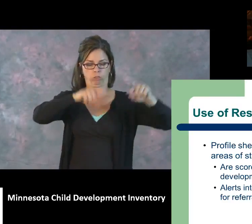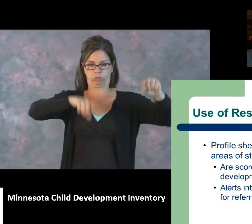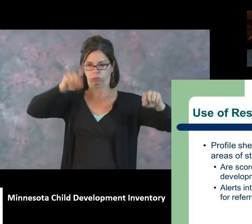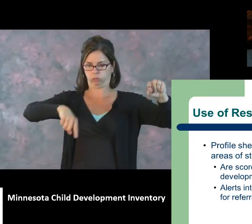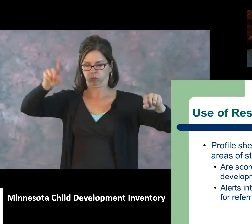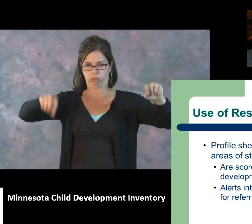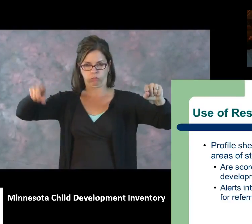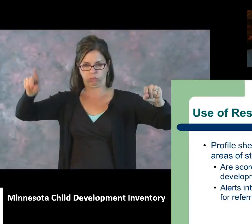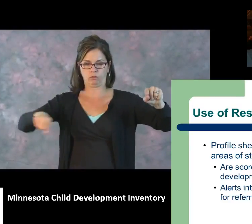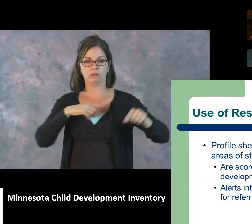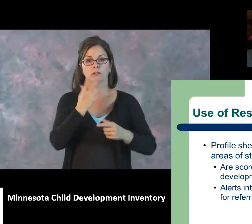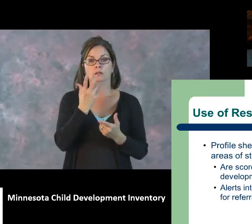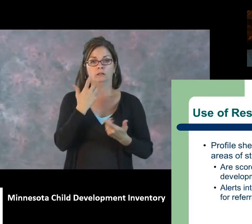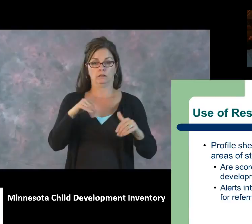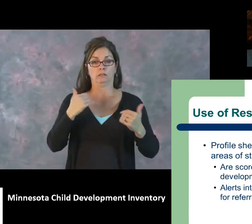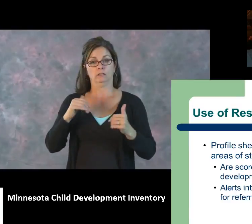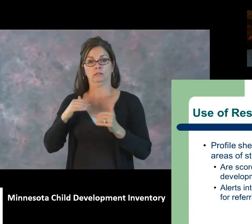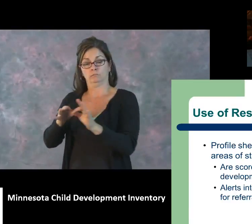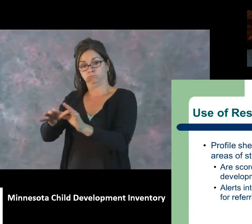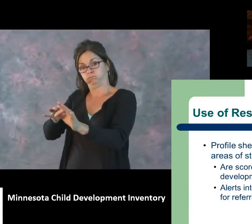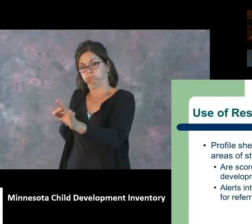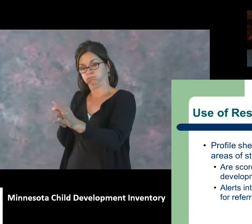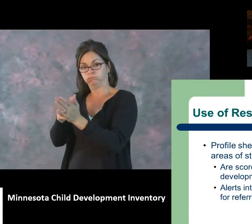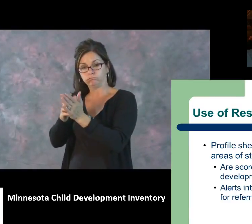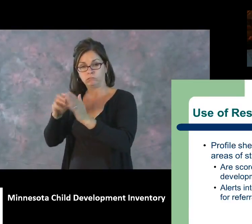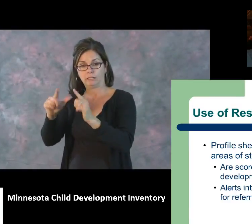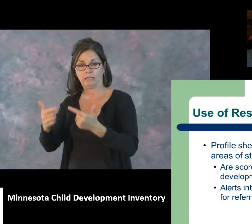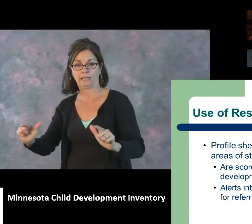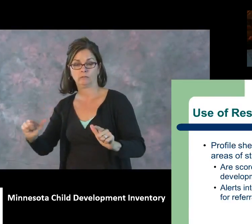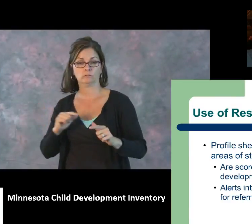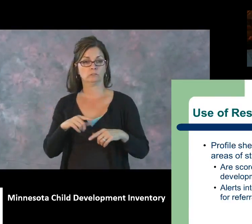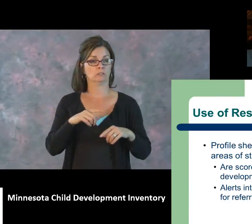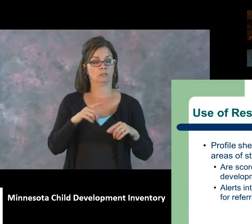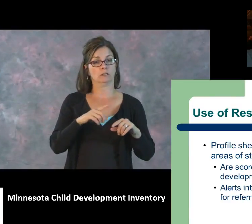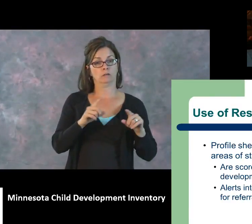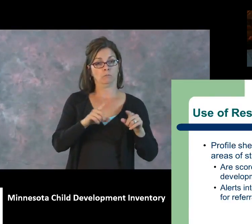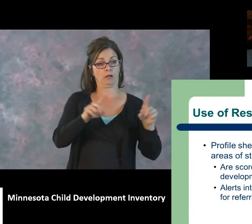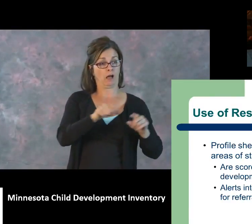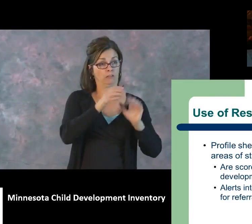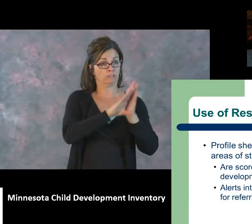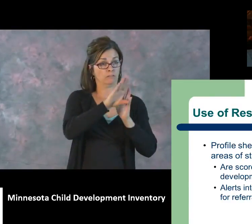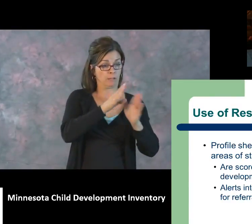in the area language with all other developmental areas, where they should be.